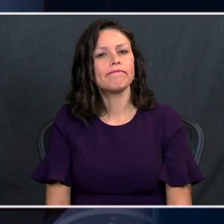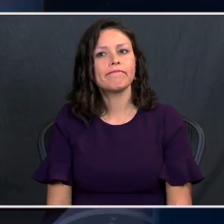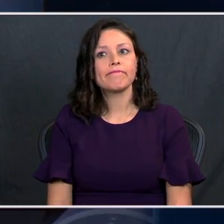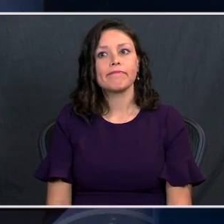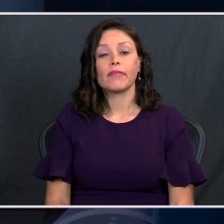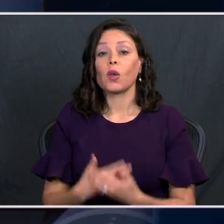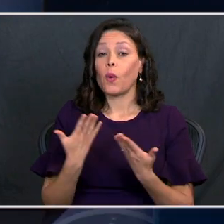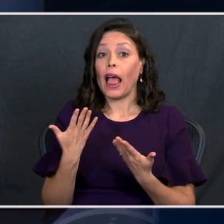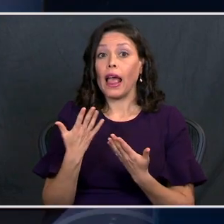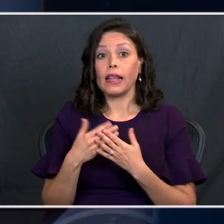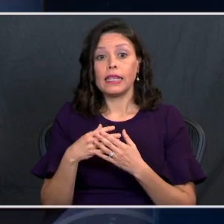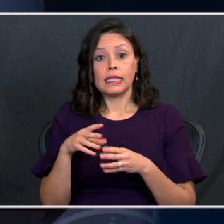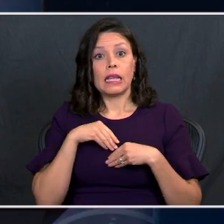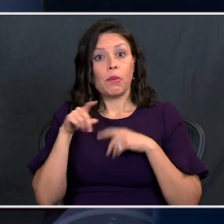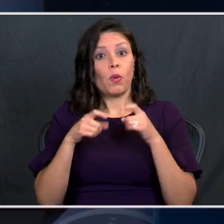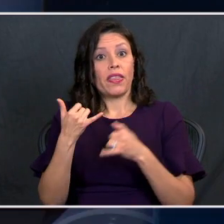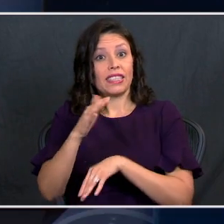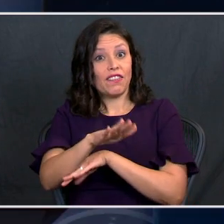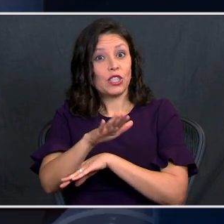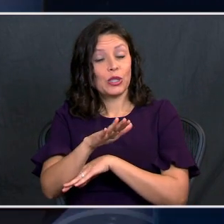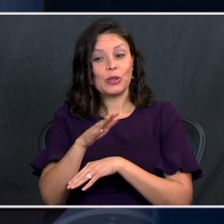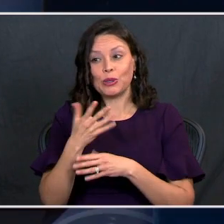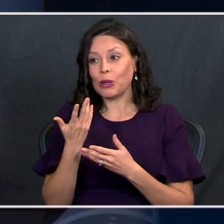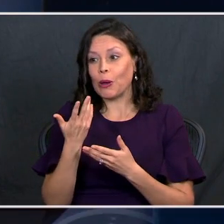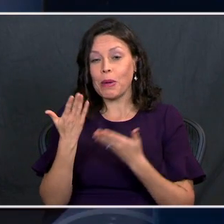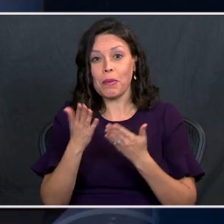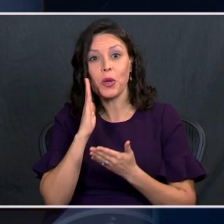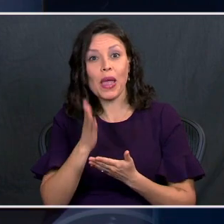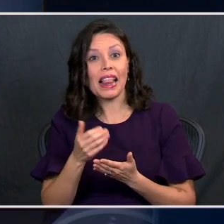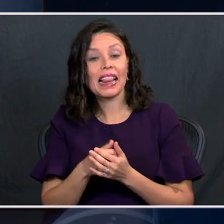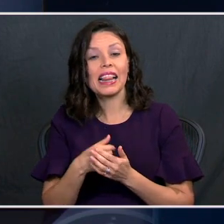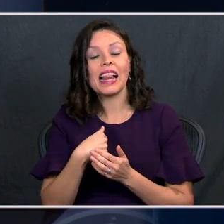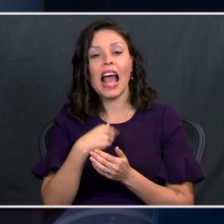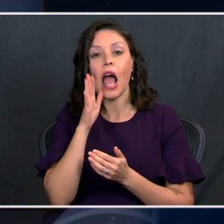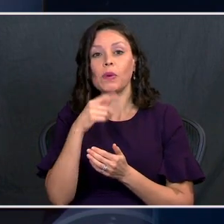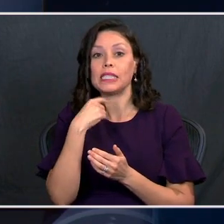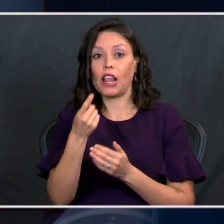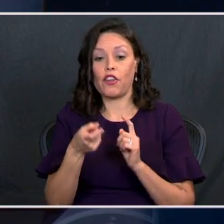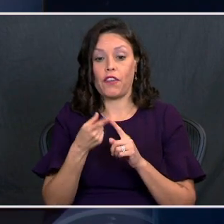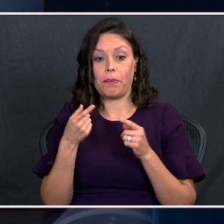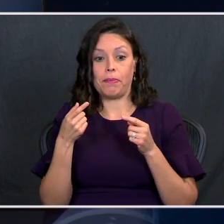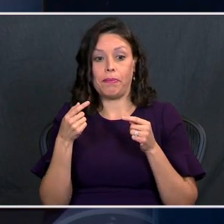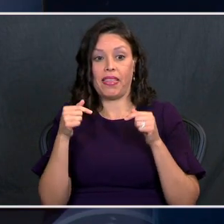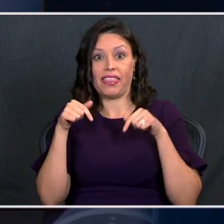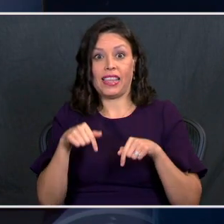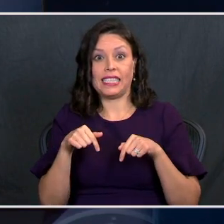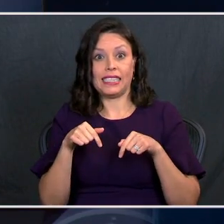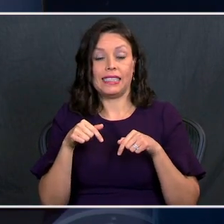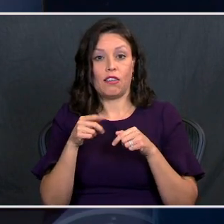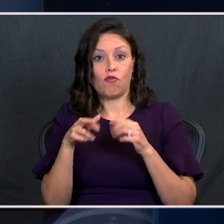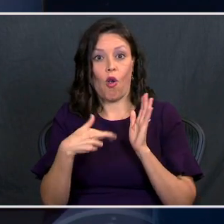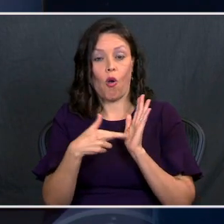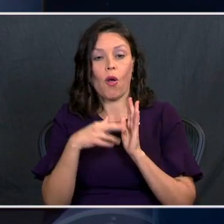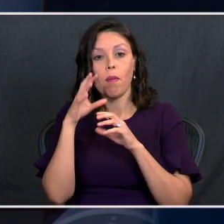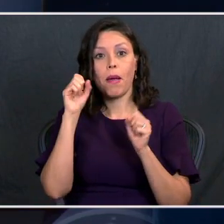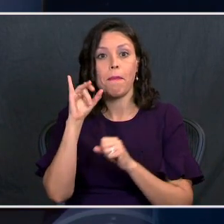Ms. Psaki: Well, he's taking questions later this afternoon, so perhaps he will. I will say from here that President Biden condemns violence